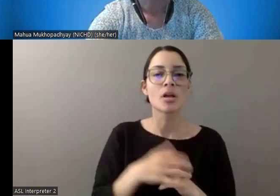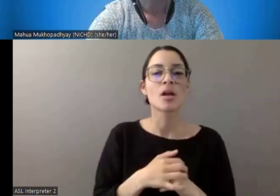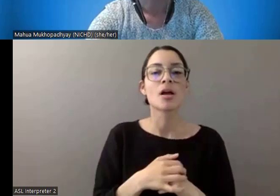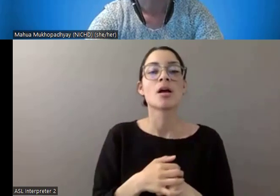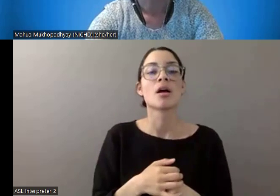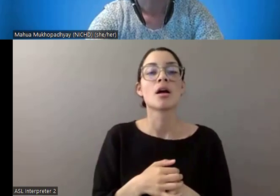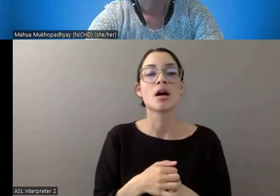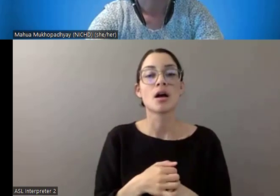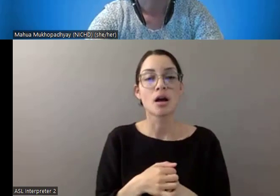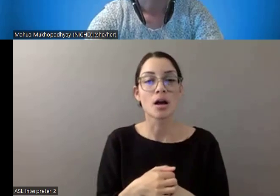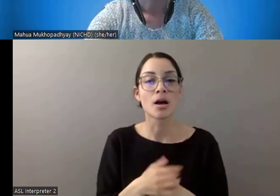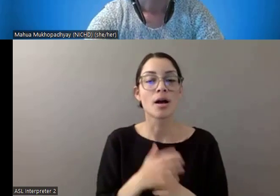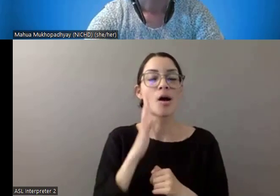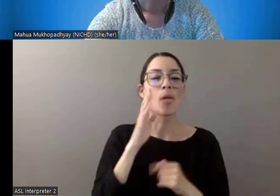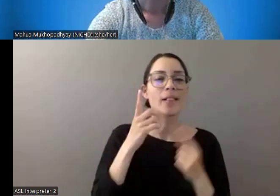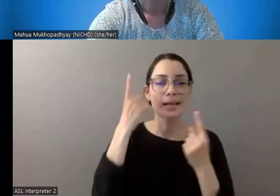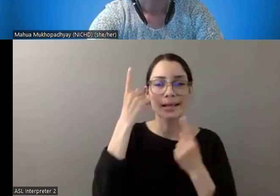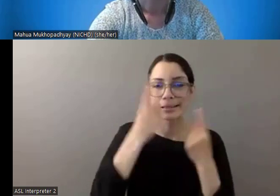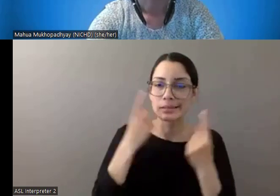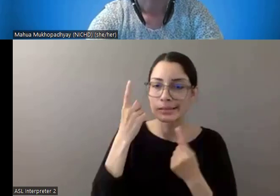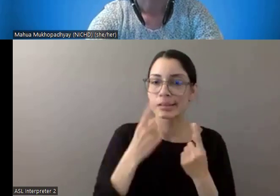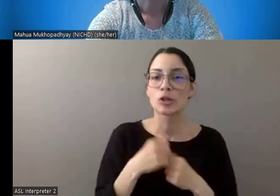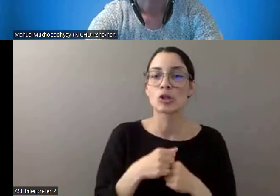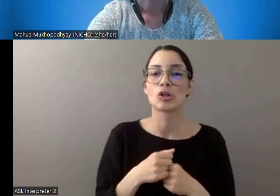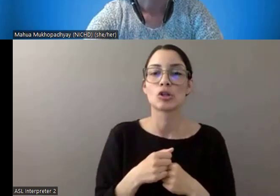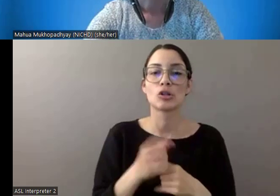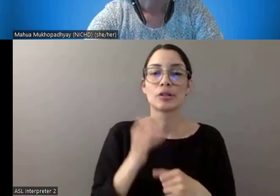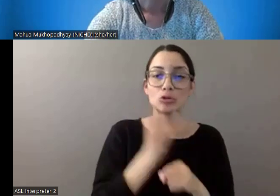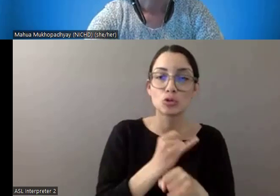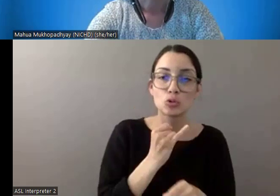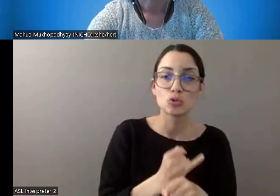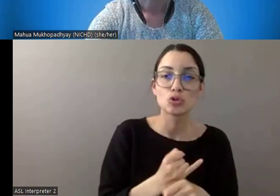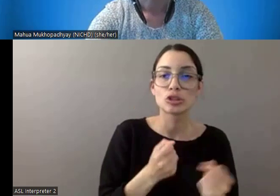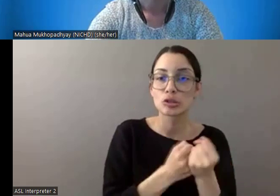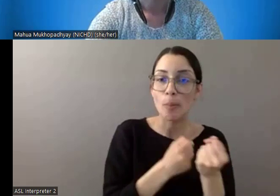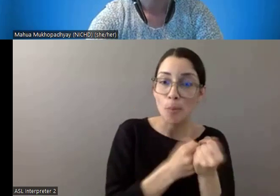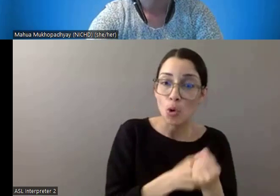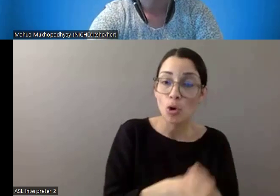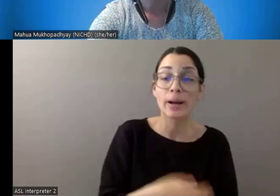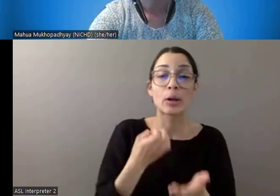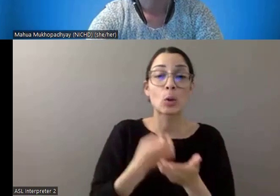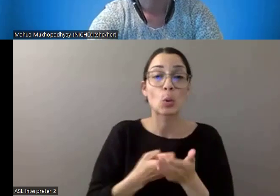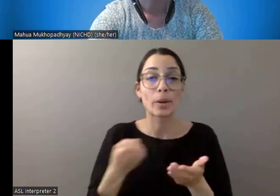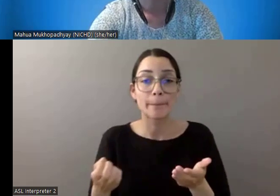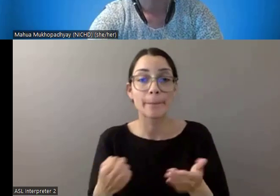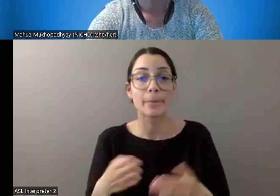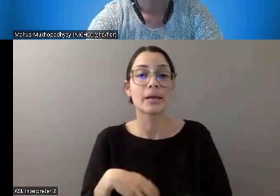And applicants are encouraged to discuss the availability of well-qualified students to participate,